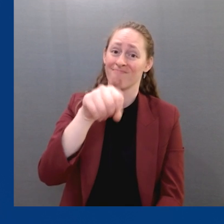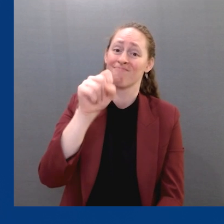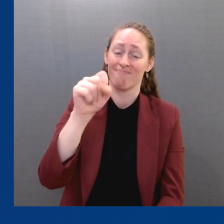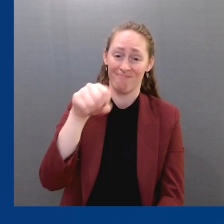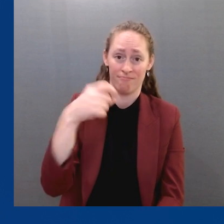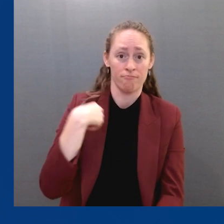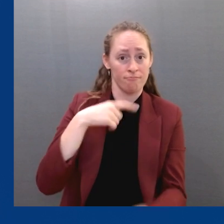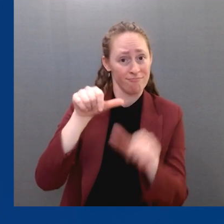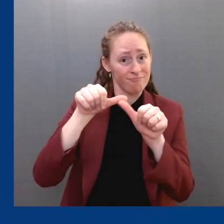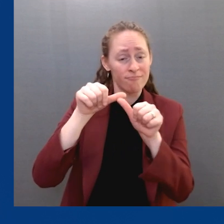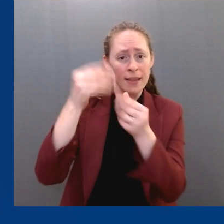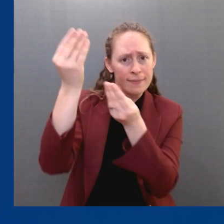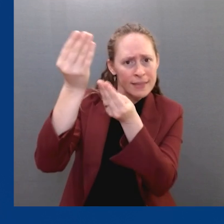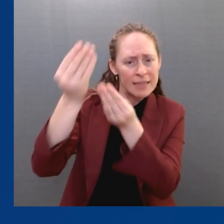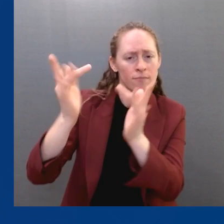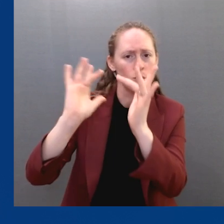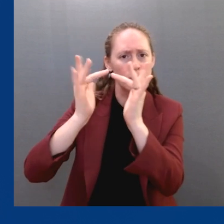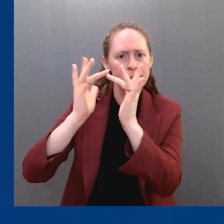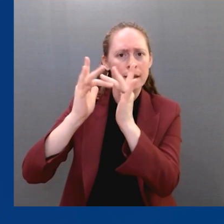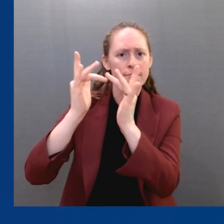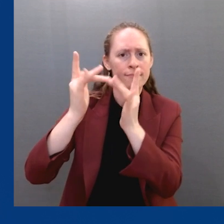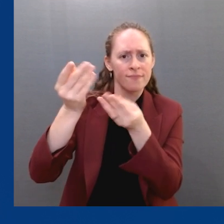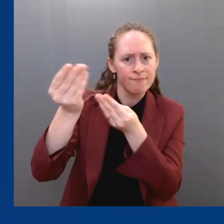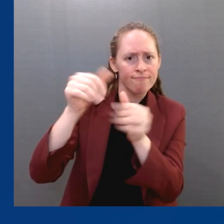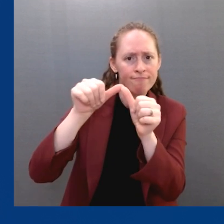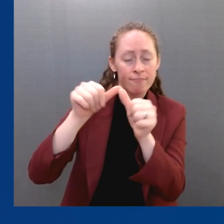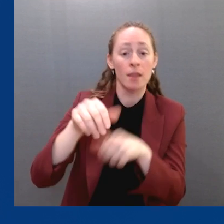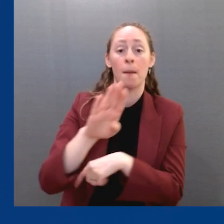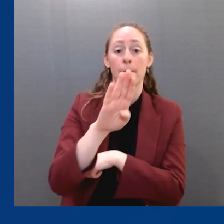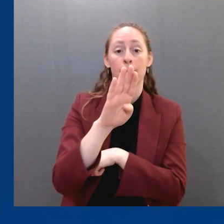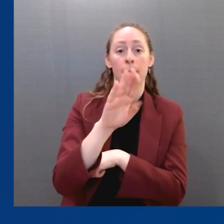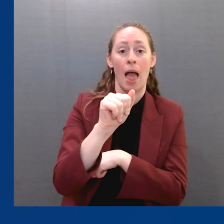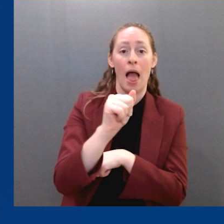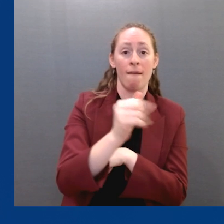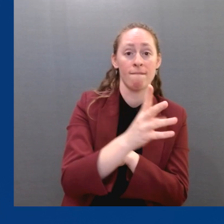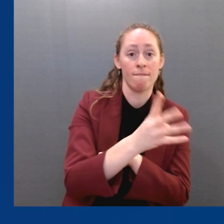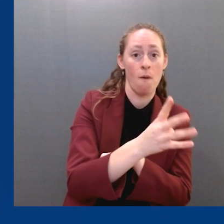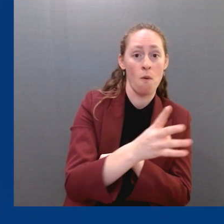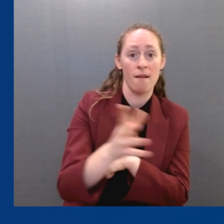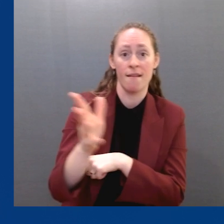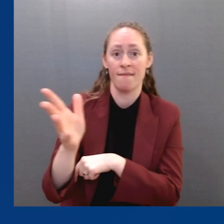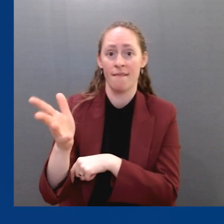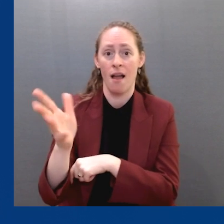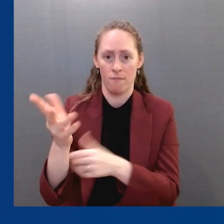But what I would say with BA for number 5 is we certainly are updating our COVID-19 community levels,